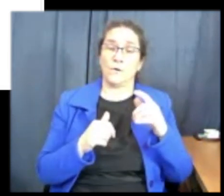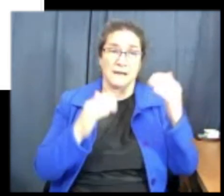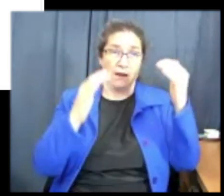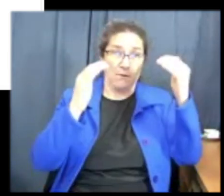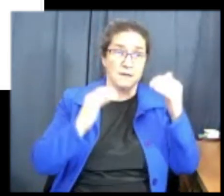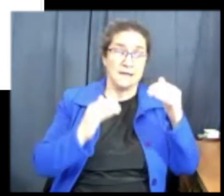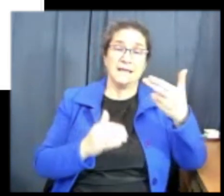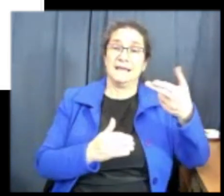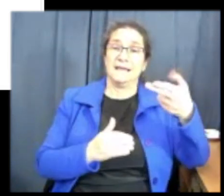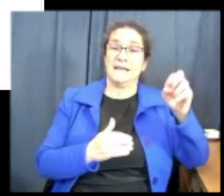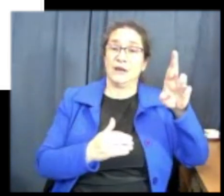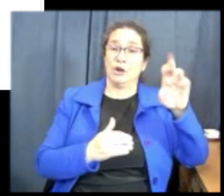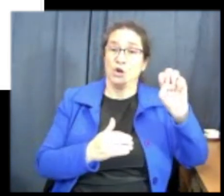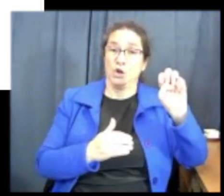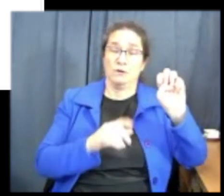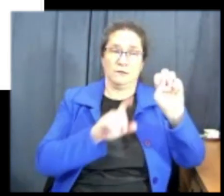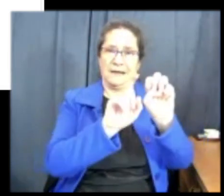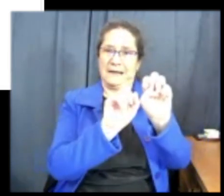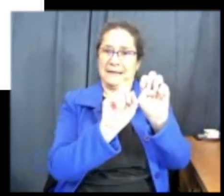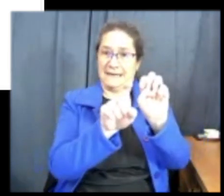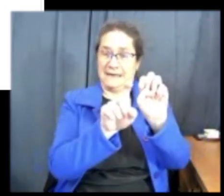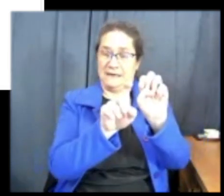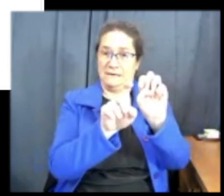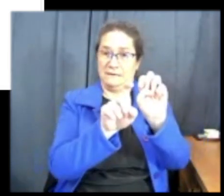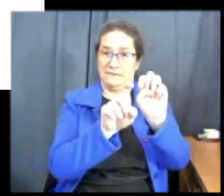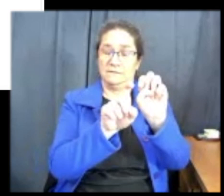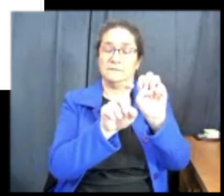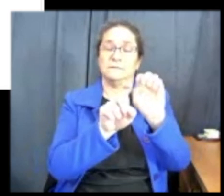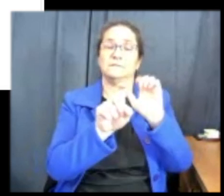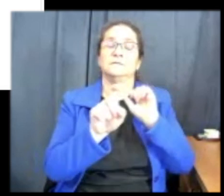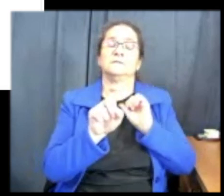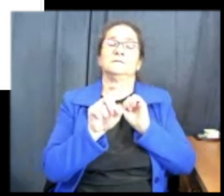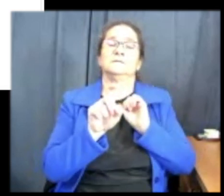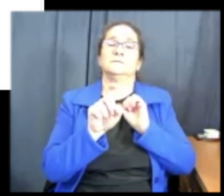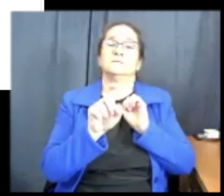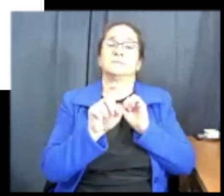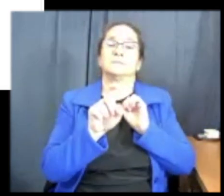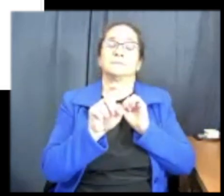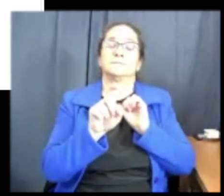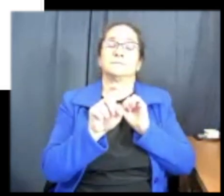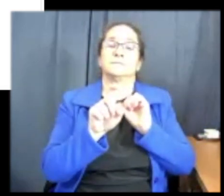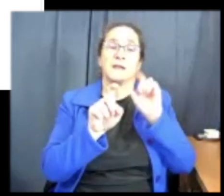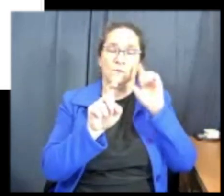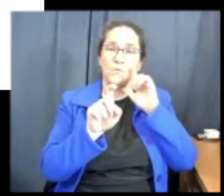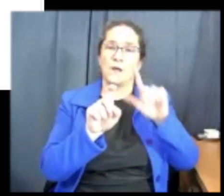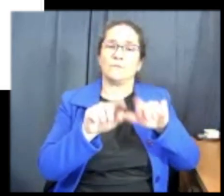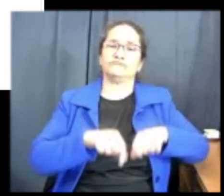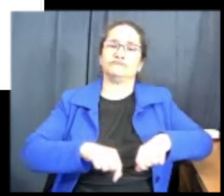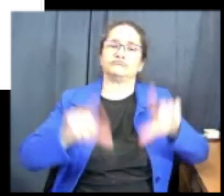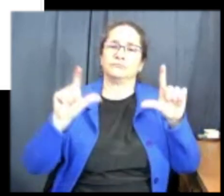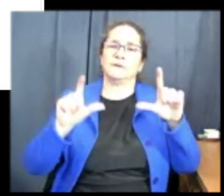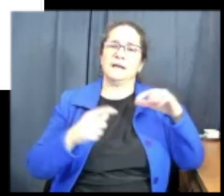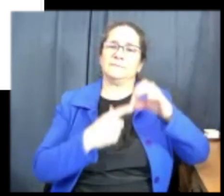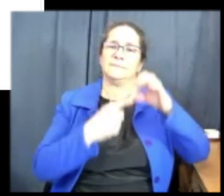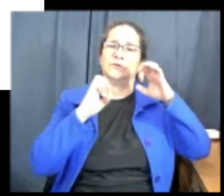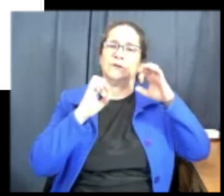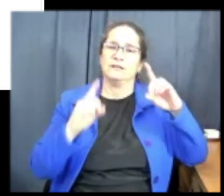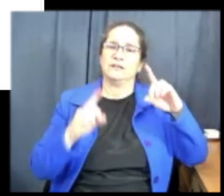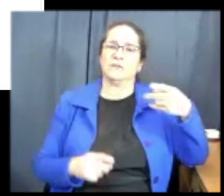link at the top in the grayscale box where it says click here to access Special Education Profile for any district.